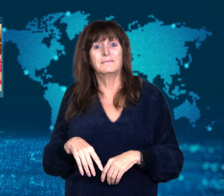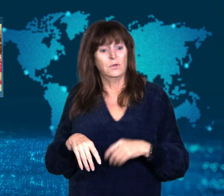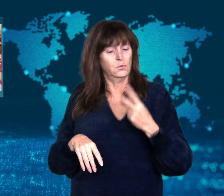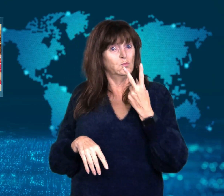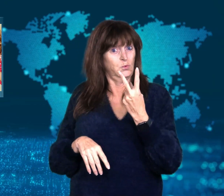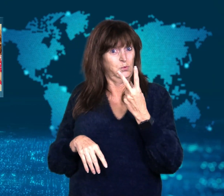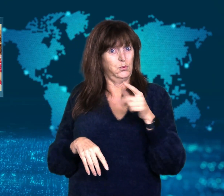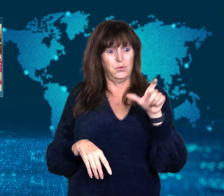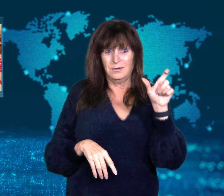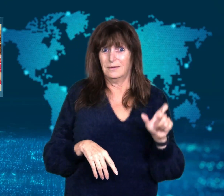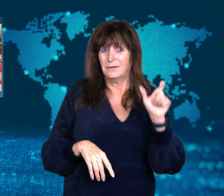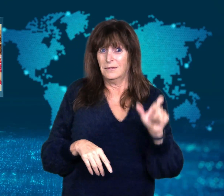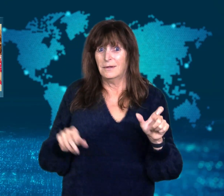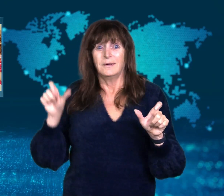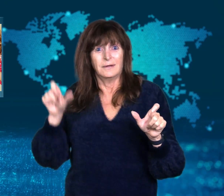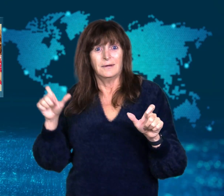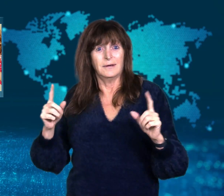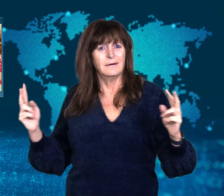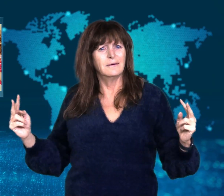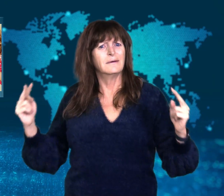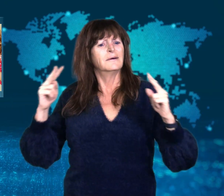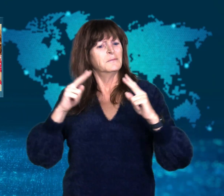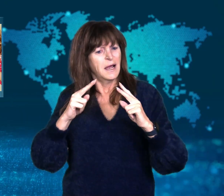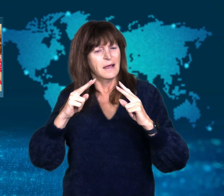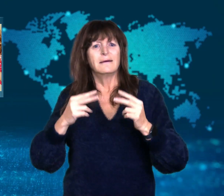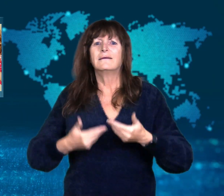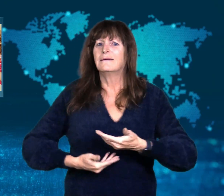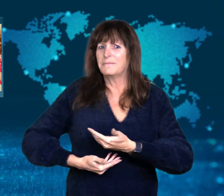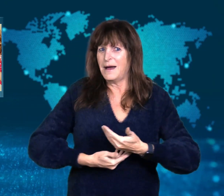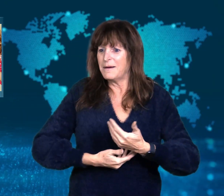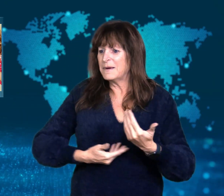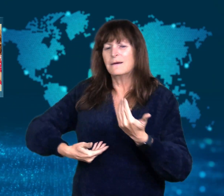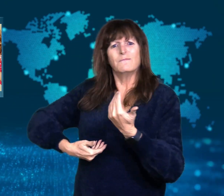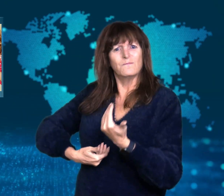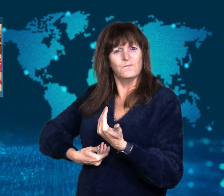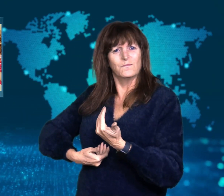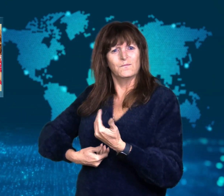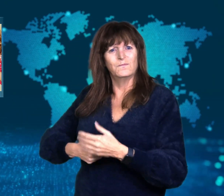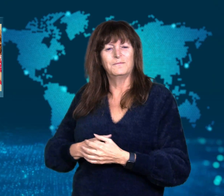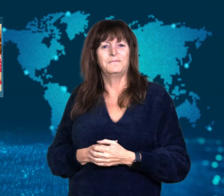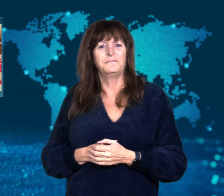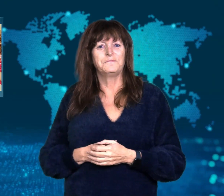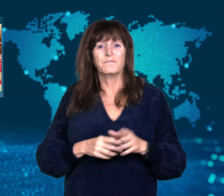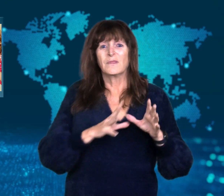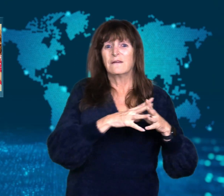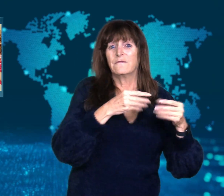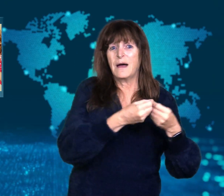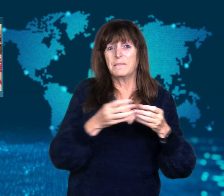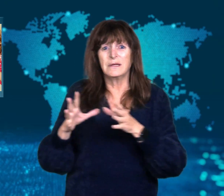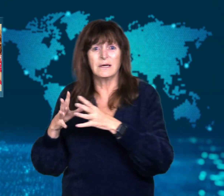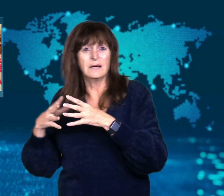the two couples met each other with the biological babies.